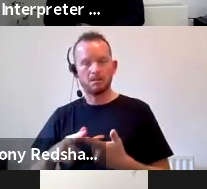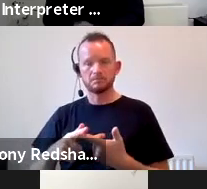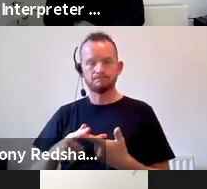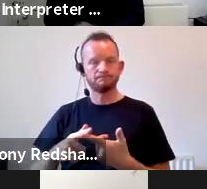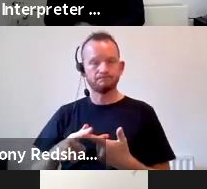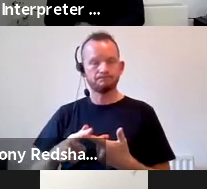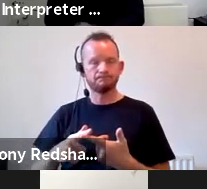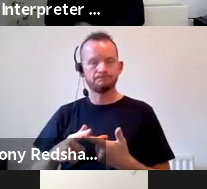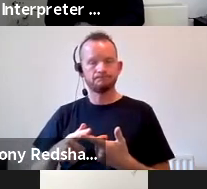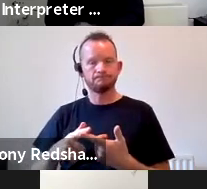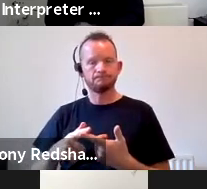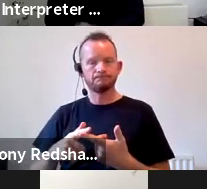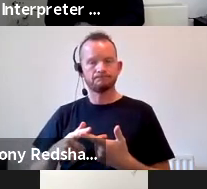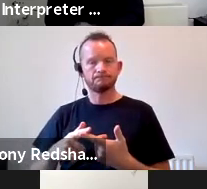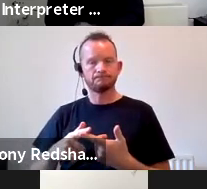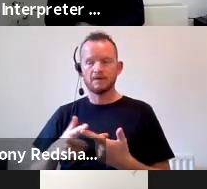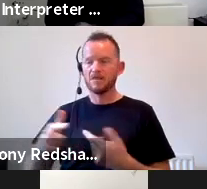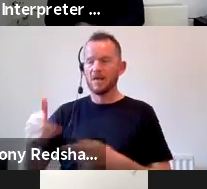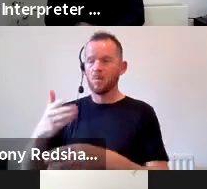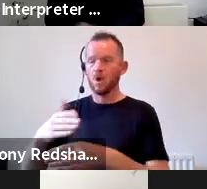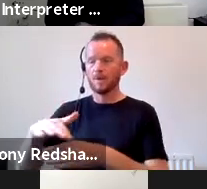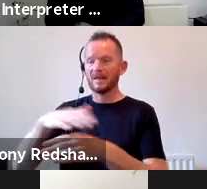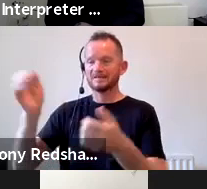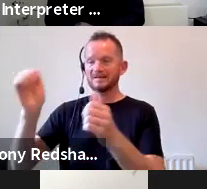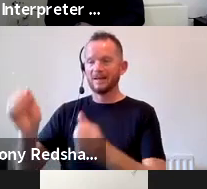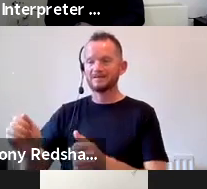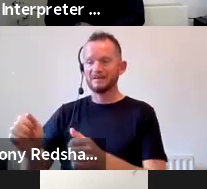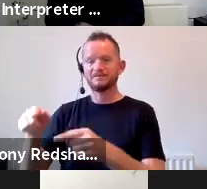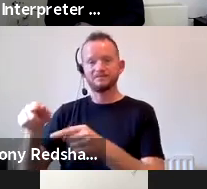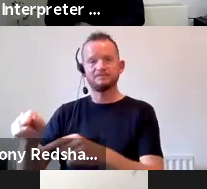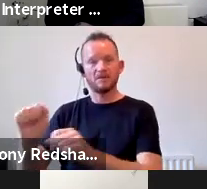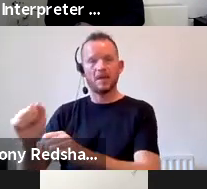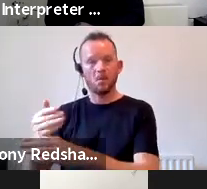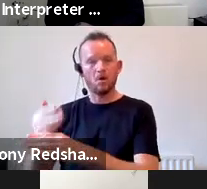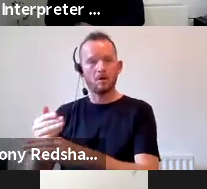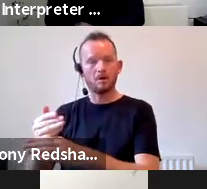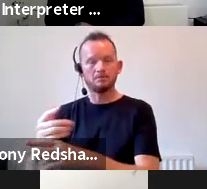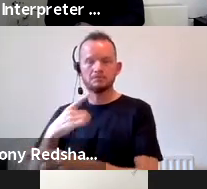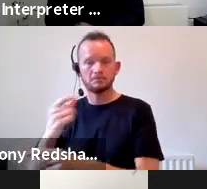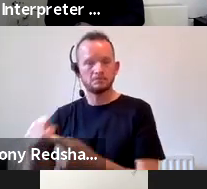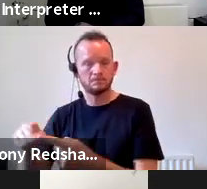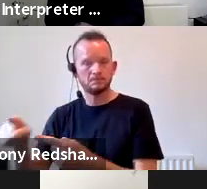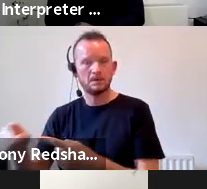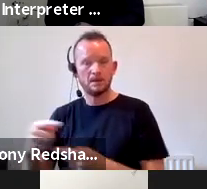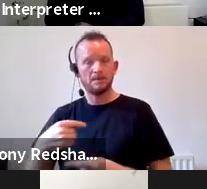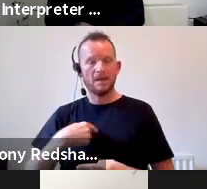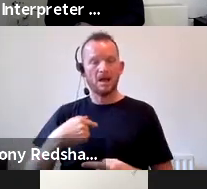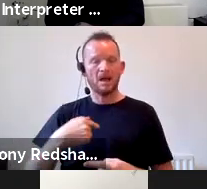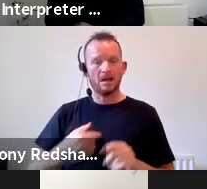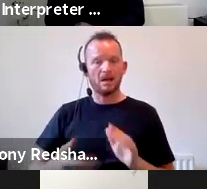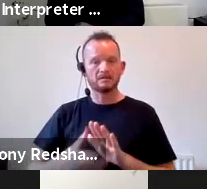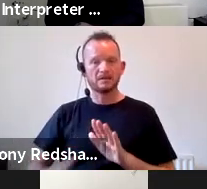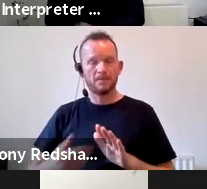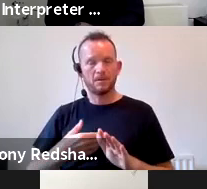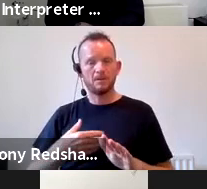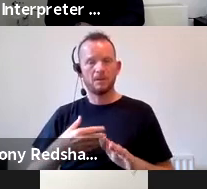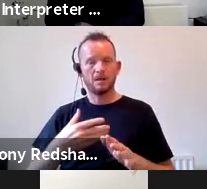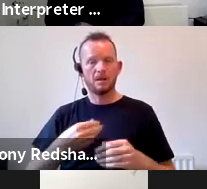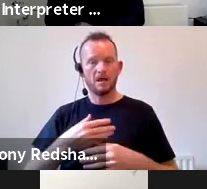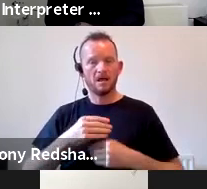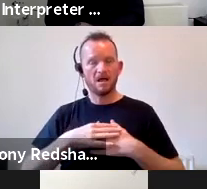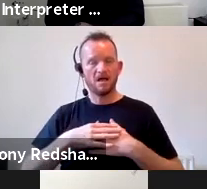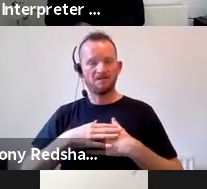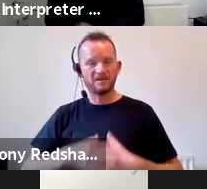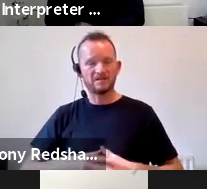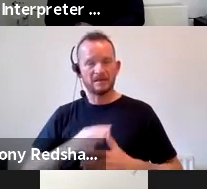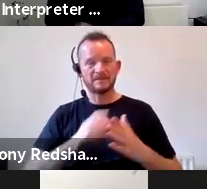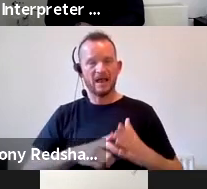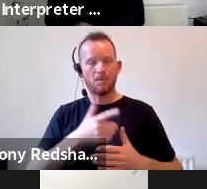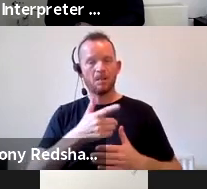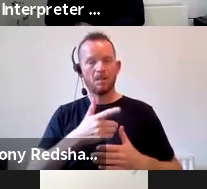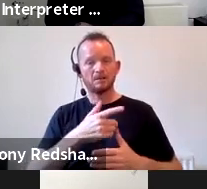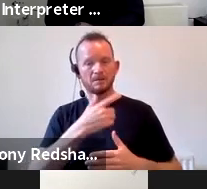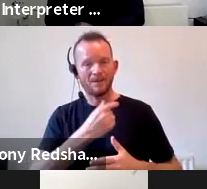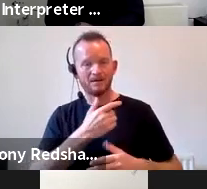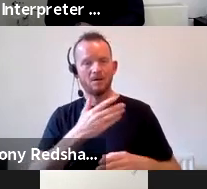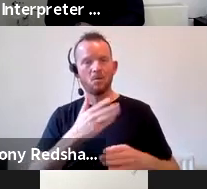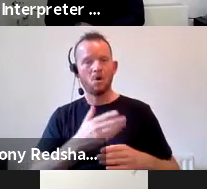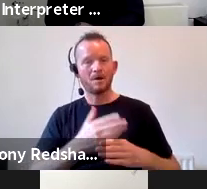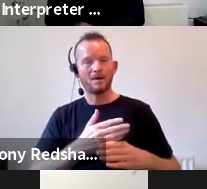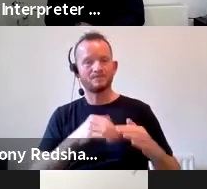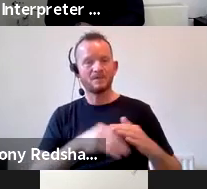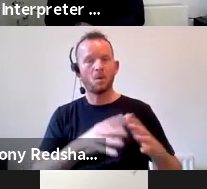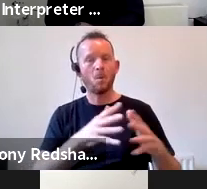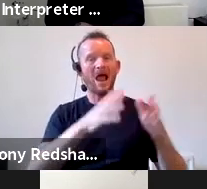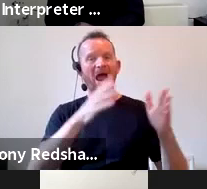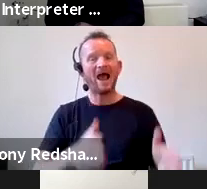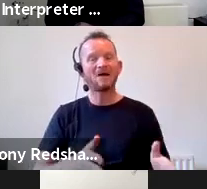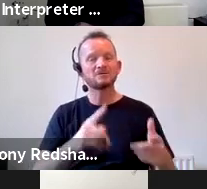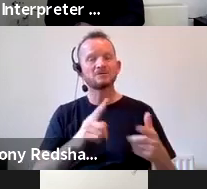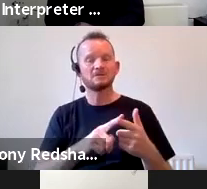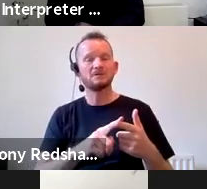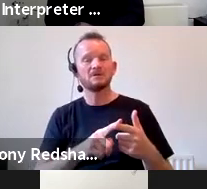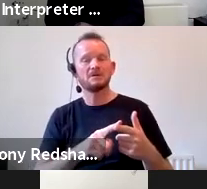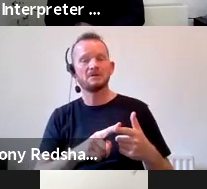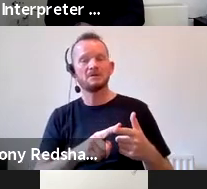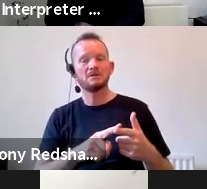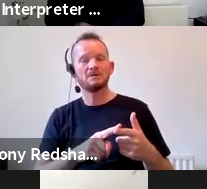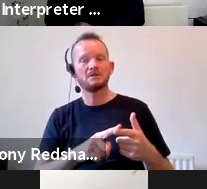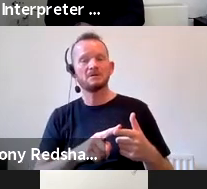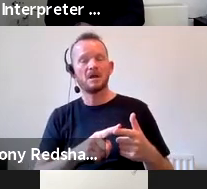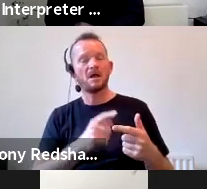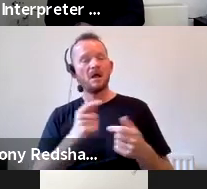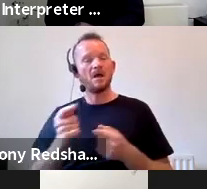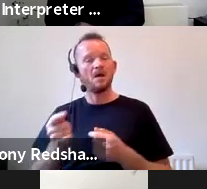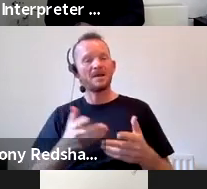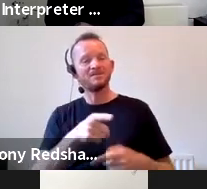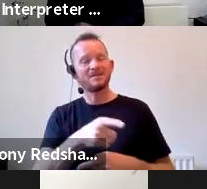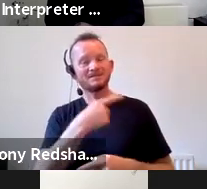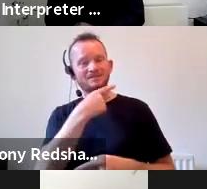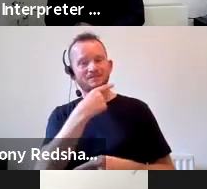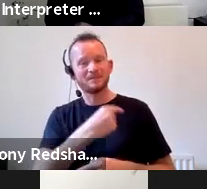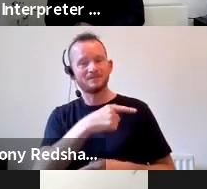And, you know, get the workplace adapted to this. I know in my particular case with a physically disabled gentleman a half, working in a warehouse. You know, we give this gentleman certain tasks that he can.